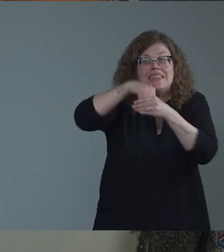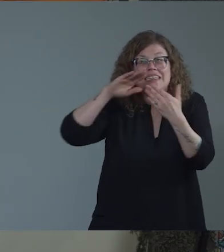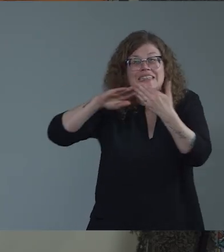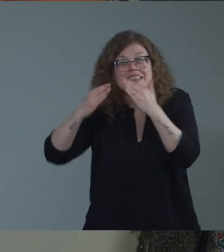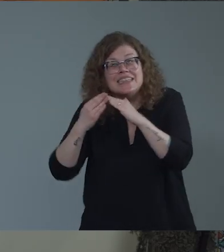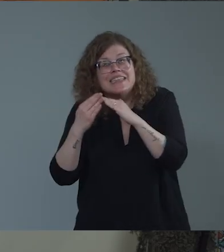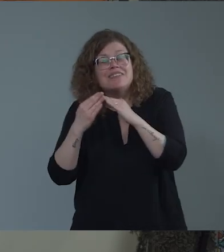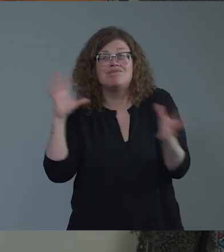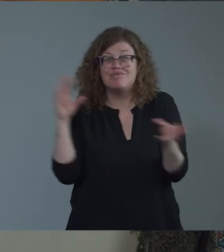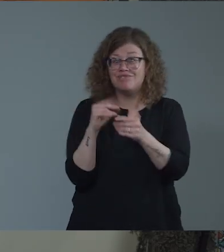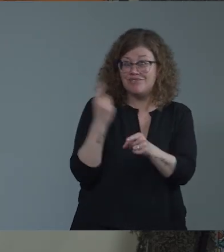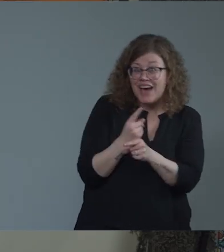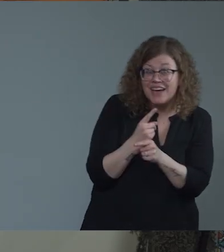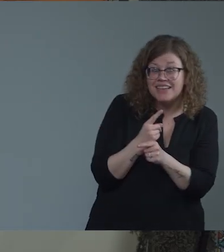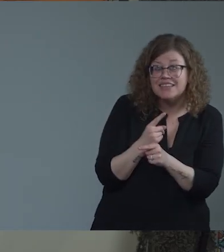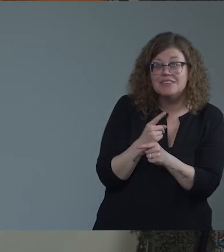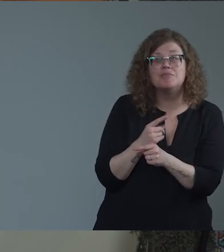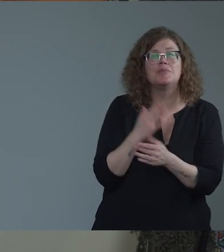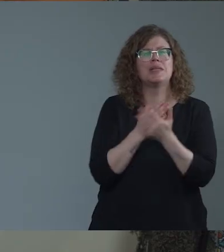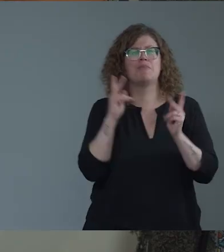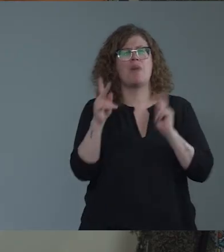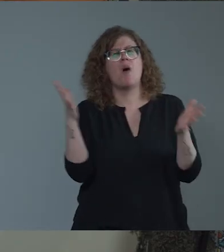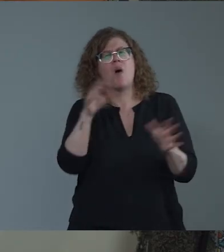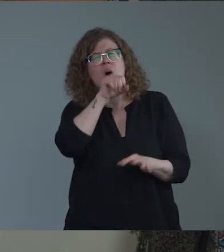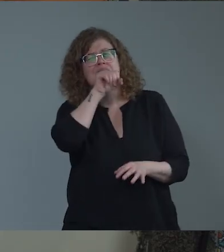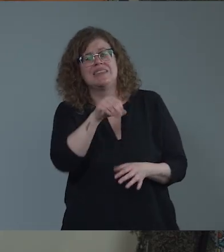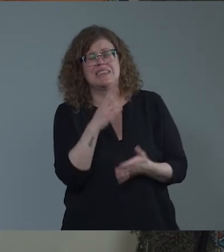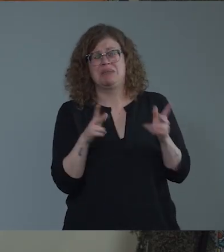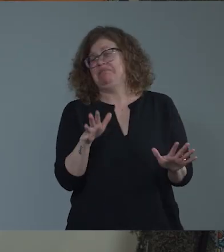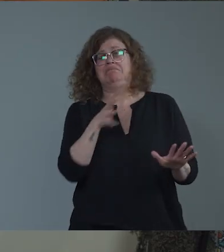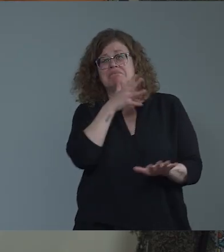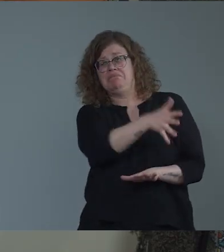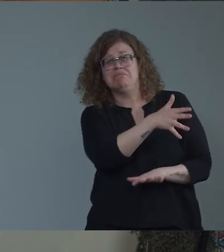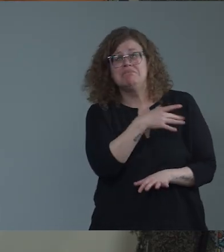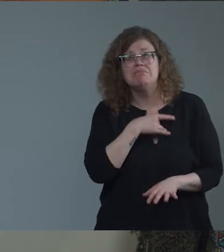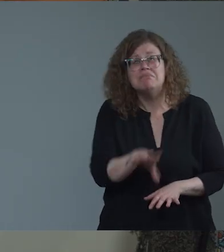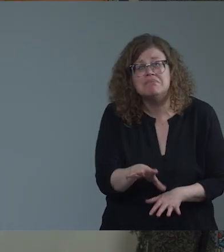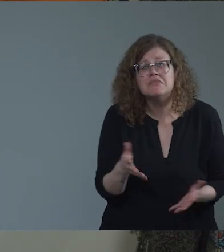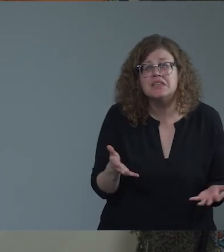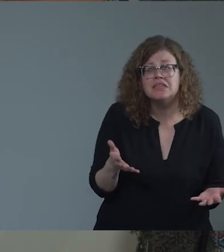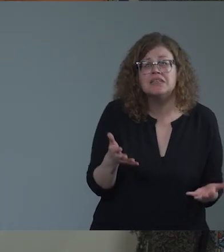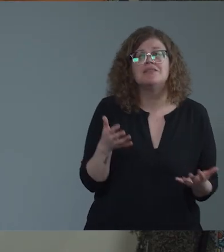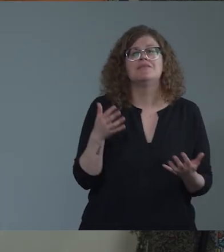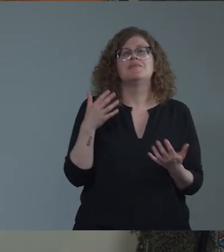This is part of, you know, that that touch point where we talk about what is art. What end?